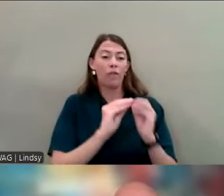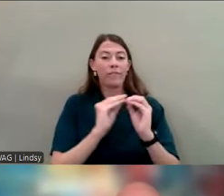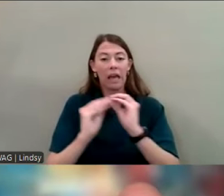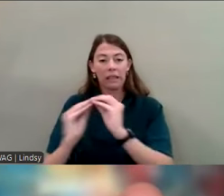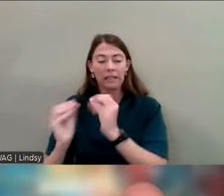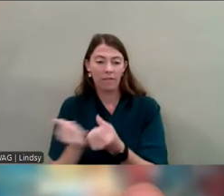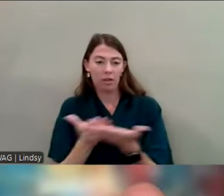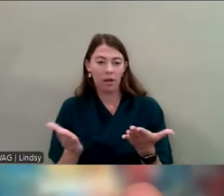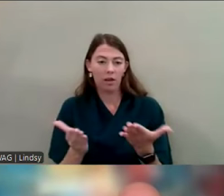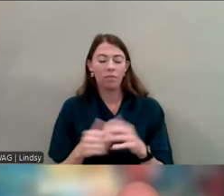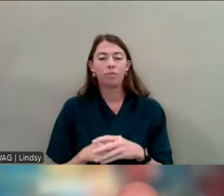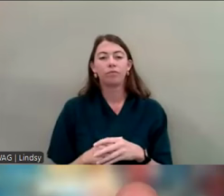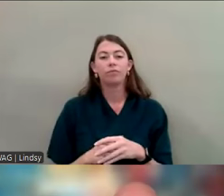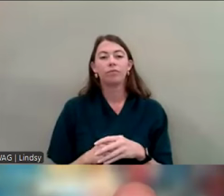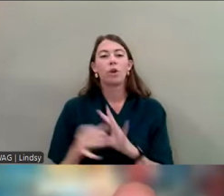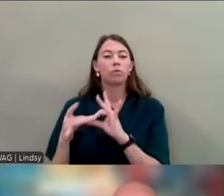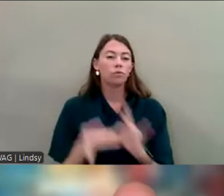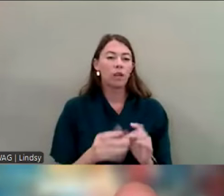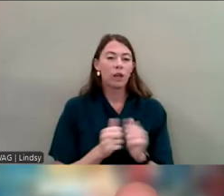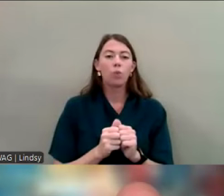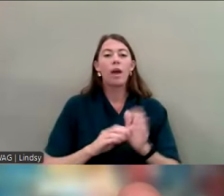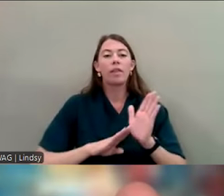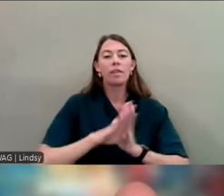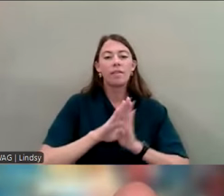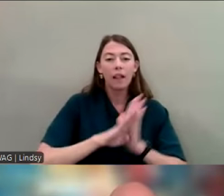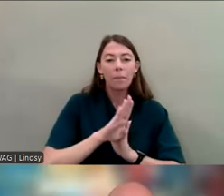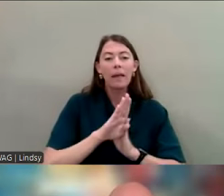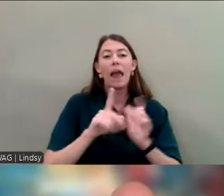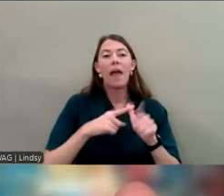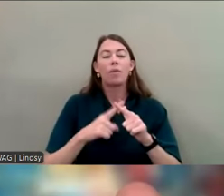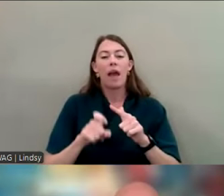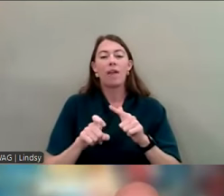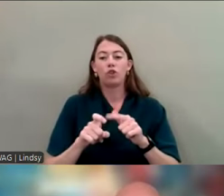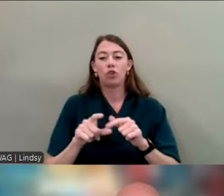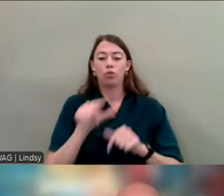of development, rounds of validation and QA tests to make sure that the work is done correctly and